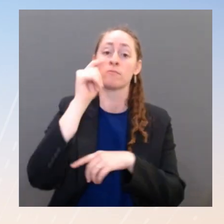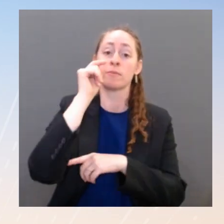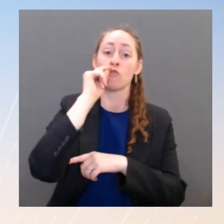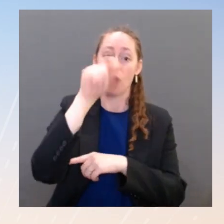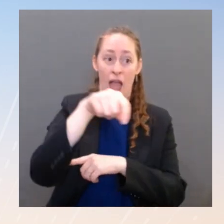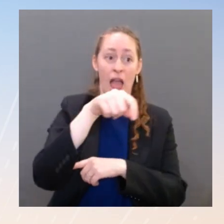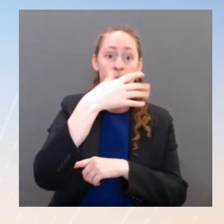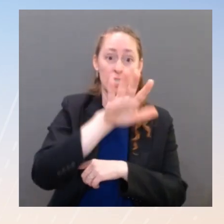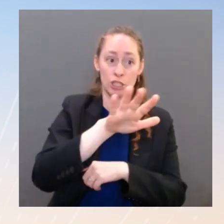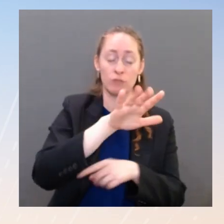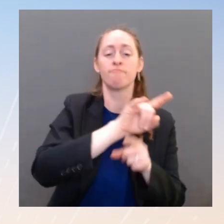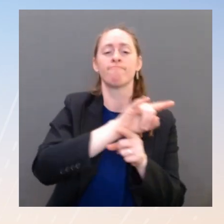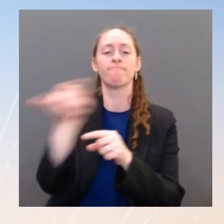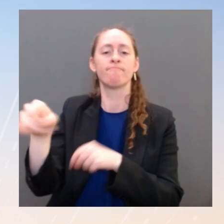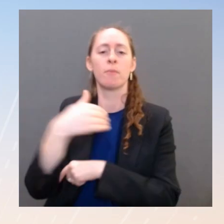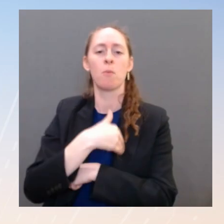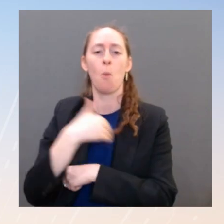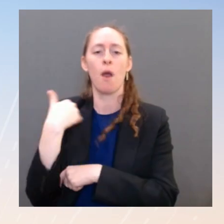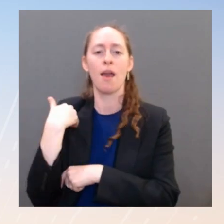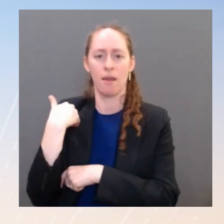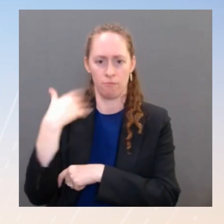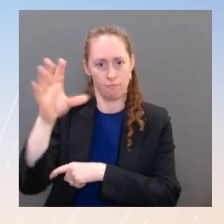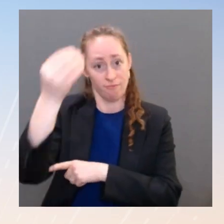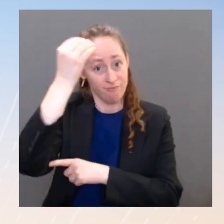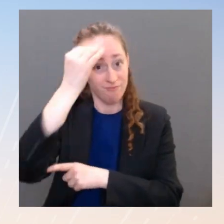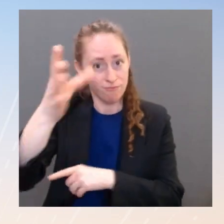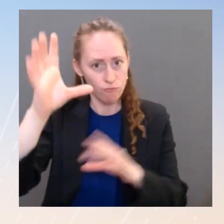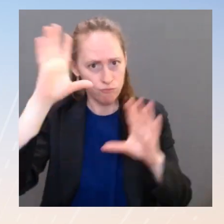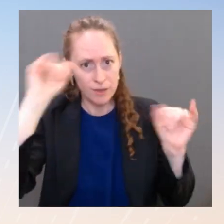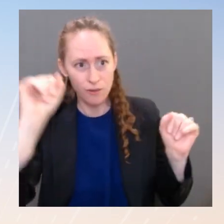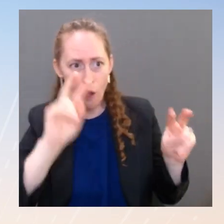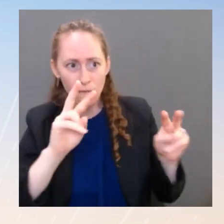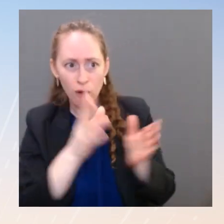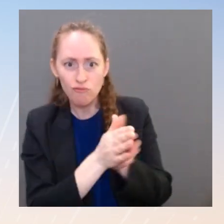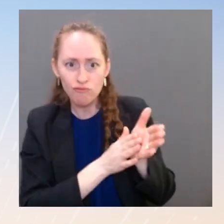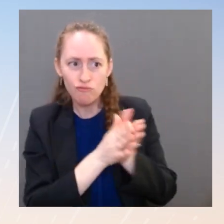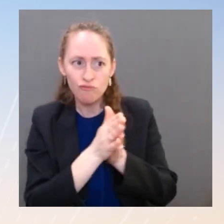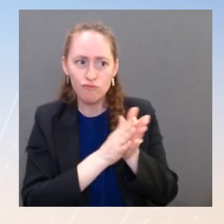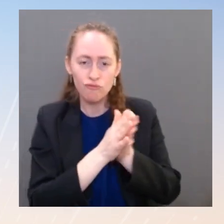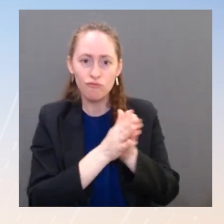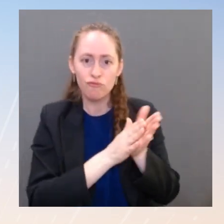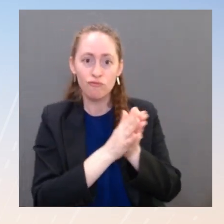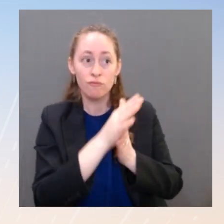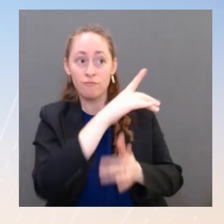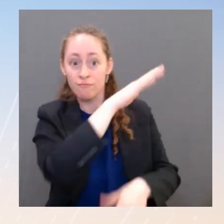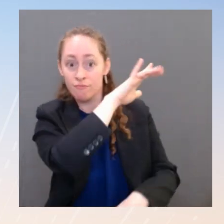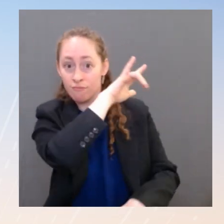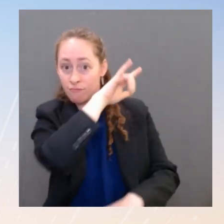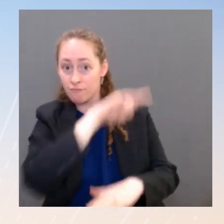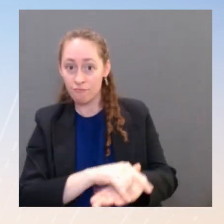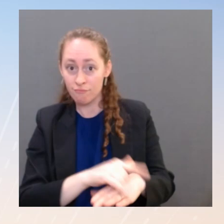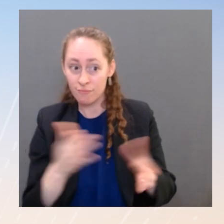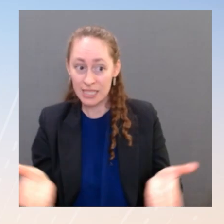briefing from them when they return. Now, the House is out this week, so it may be virtually this week, or it could be when they return next week.